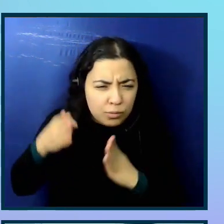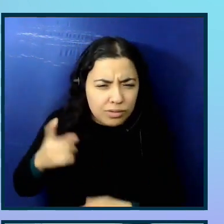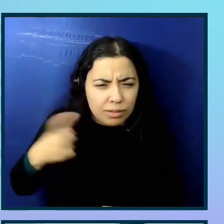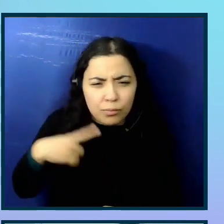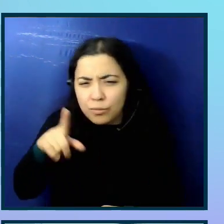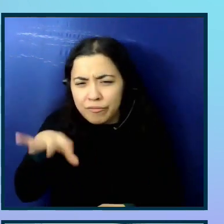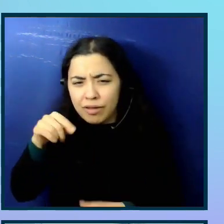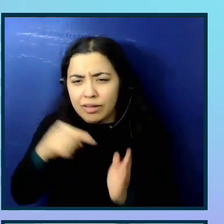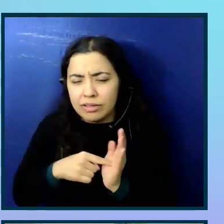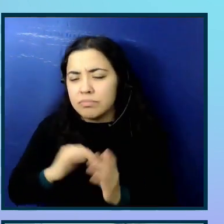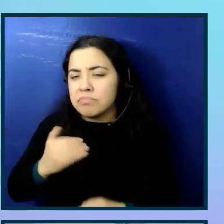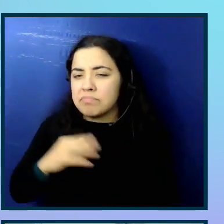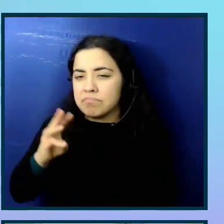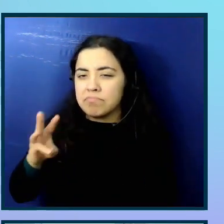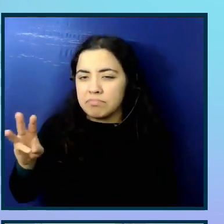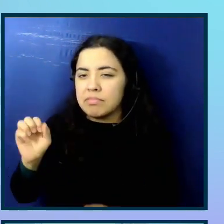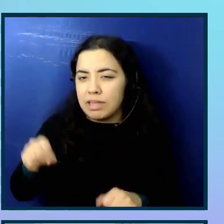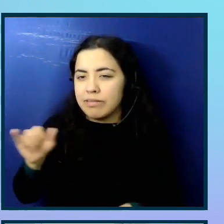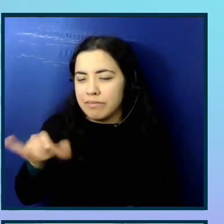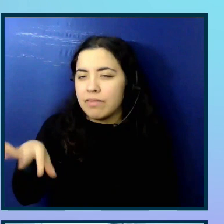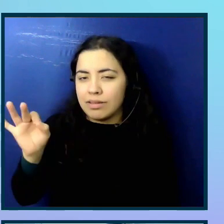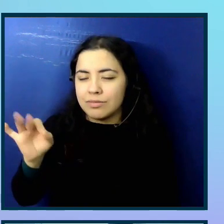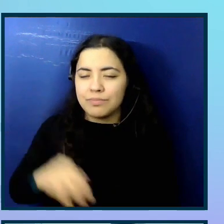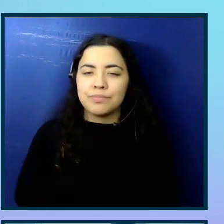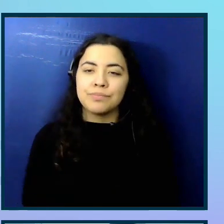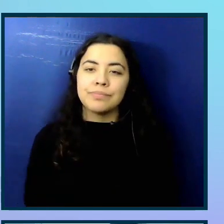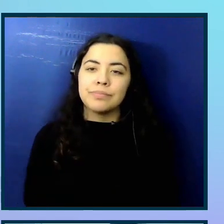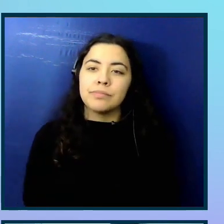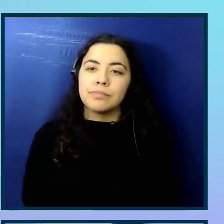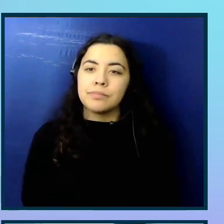of these things. So as a next step in the evolution of our process,